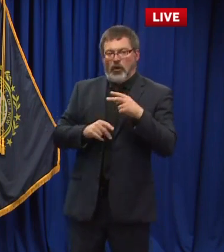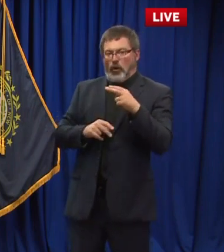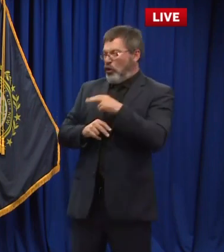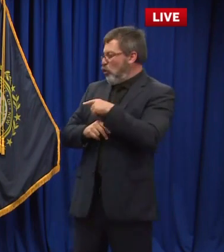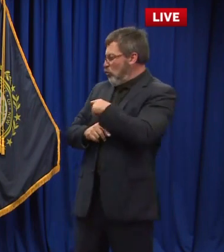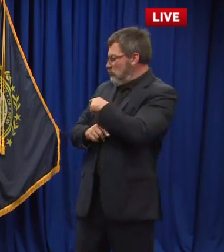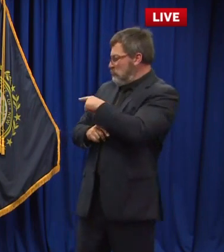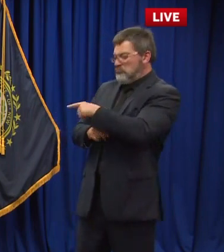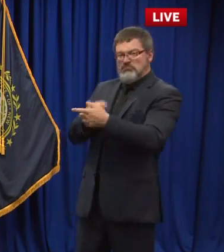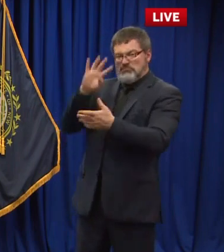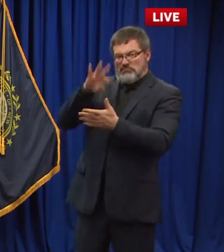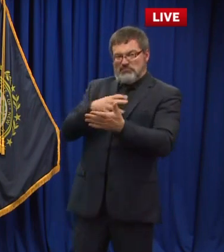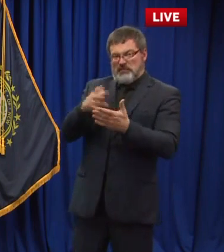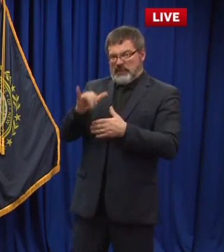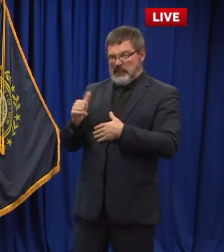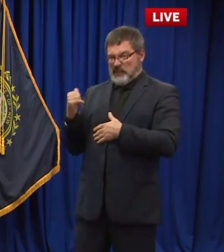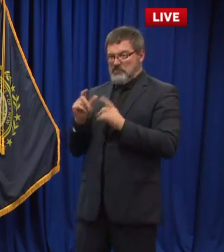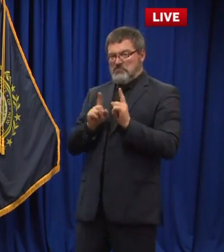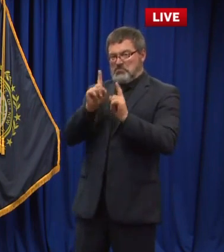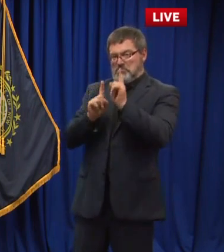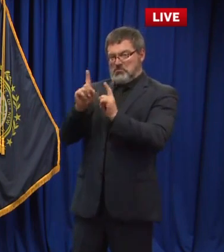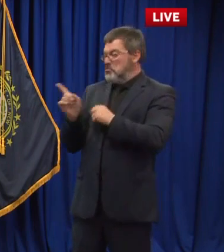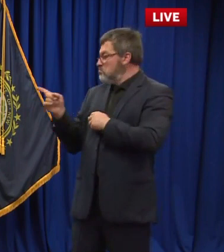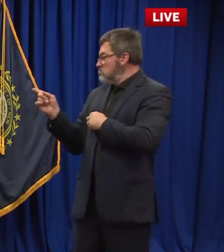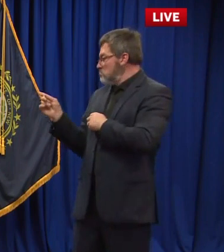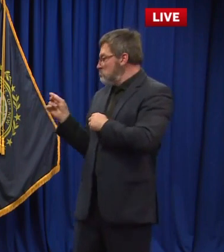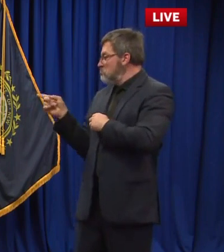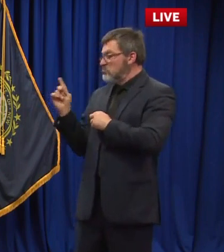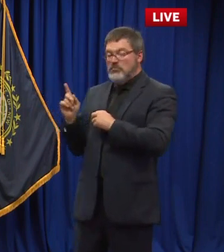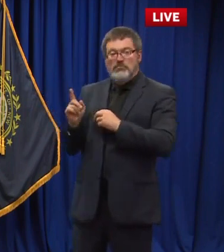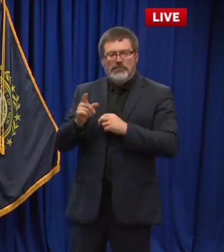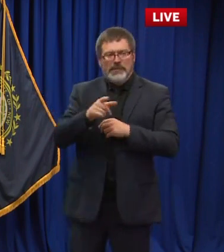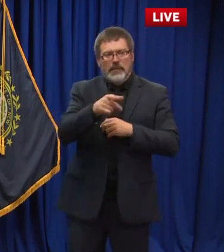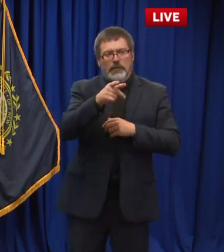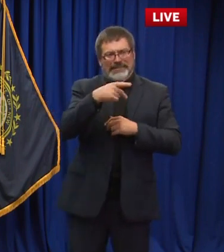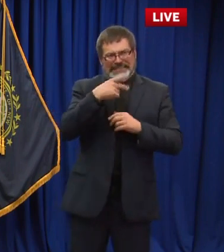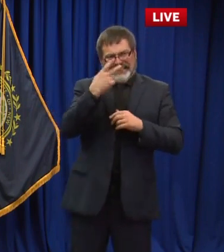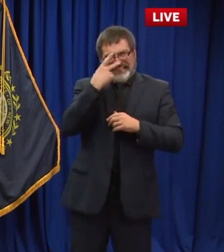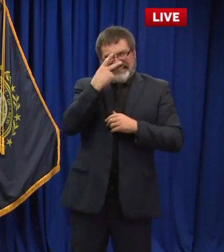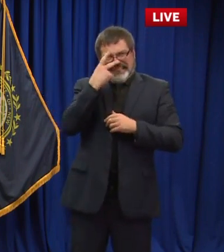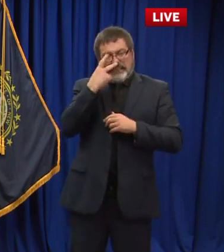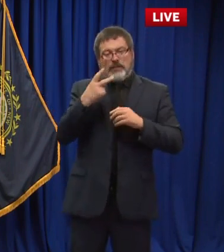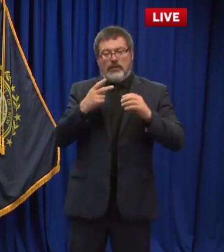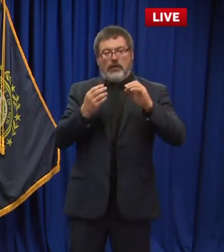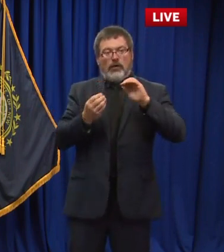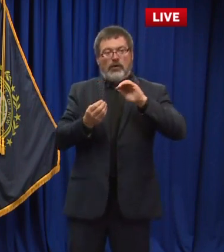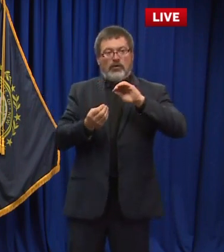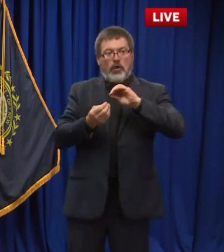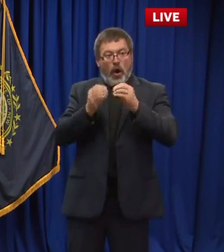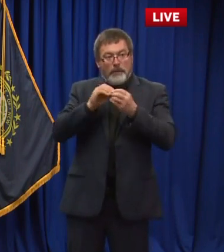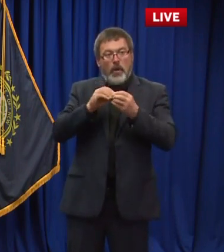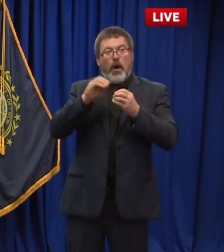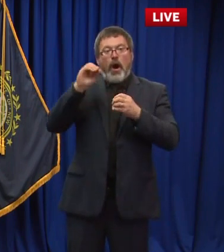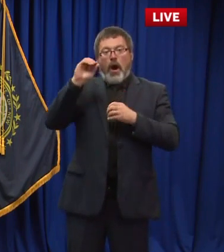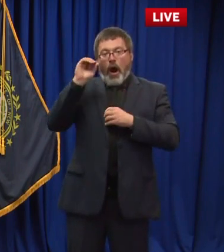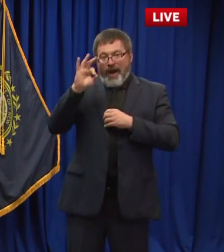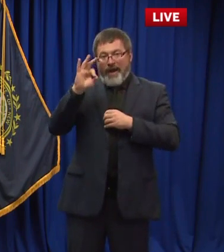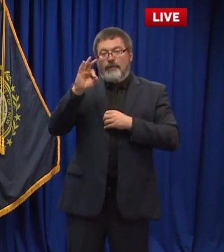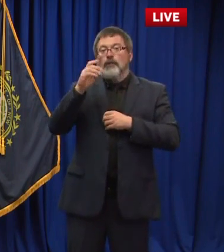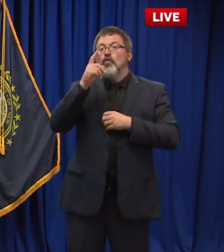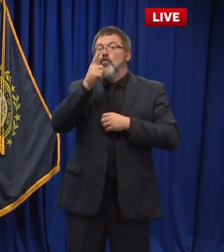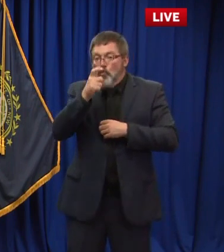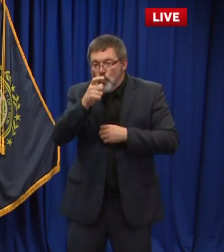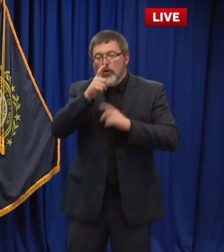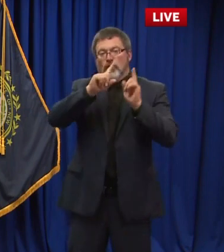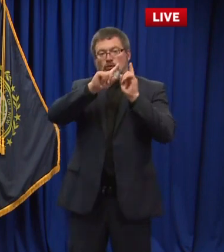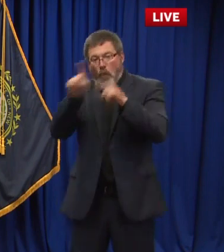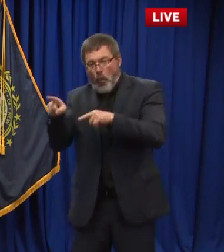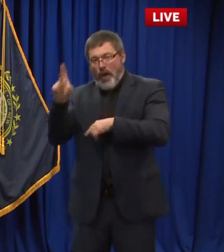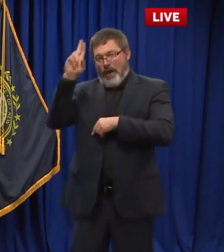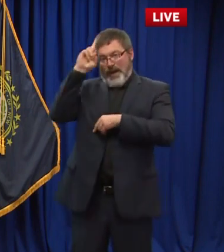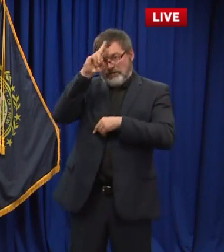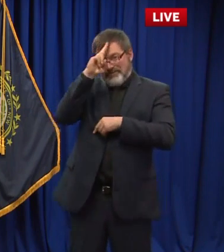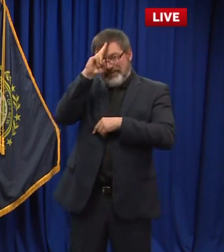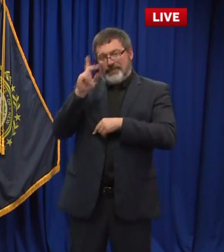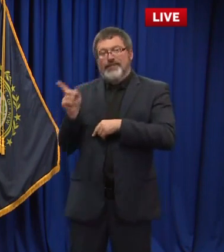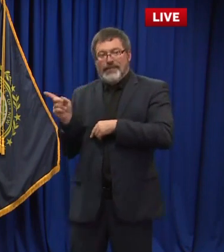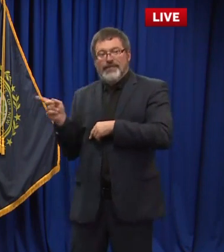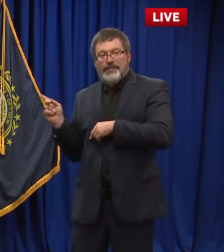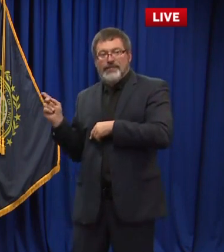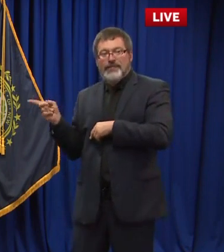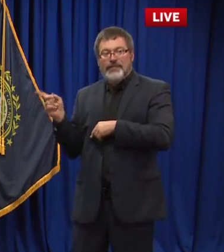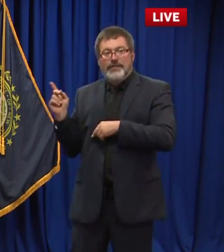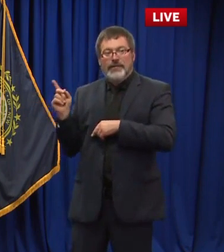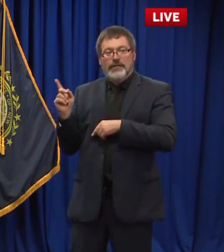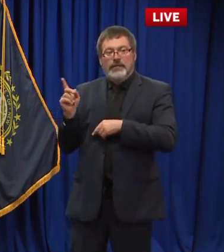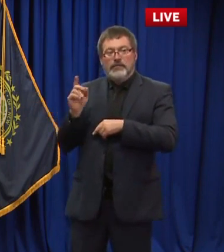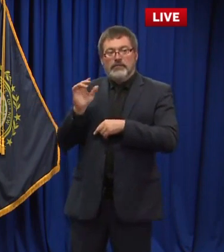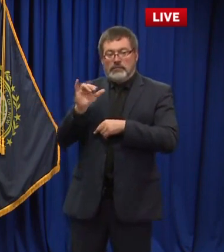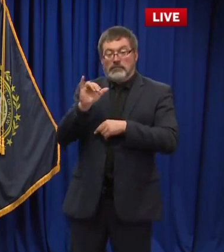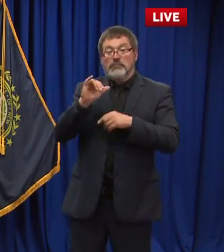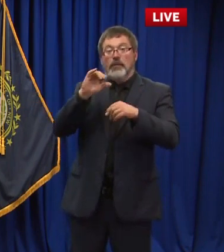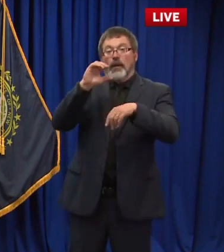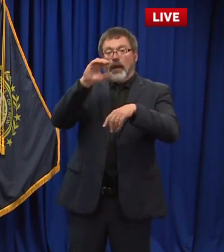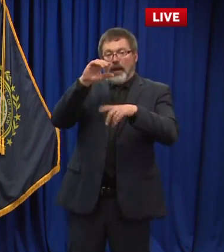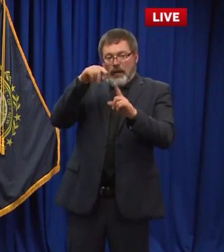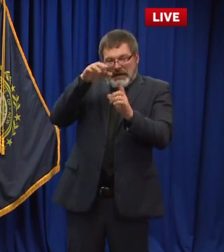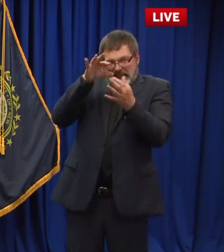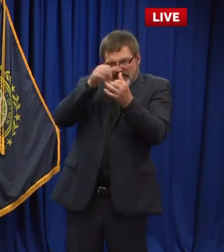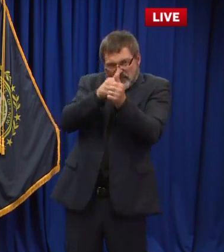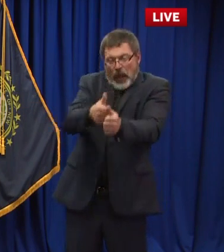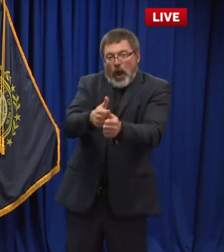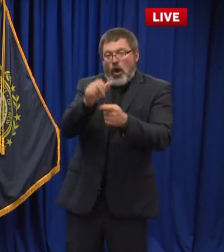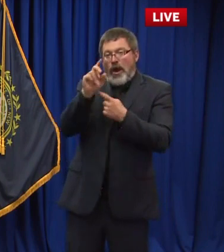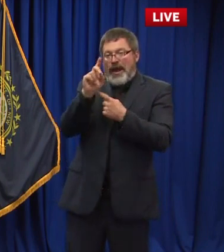EVEN THOUGH WE ARE REPORTING AN INCREASE IN THE TOTAL NUMBER OF HOSPITALIZATIONS, WE HAVE A GRAPH THAT WE HAVE SHOWN BEFORE THAT GRAPHS THE NUMBER OF PEOPLE HOSPITALIZED WITH COVID-19 BY